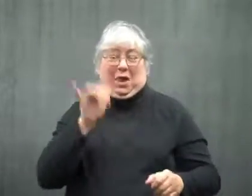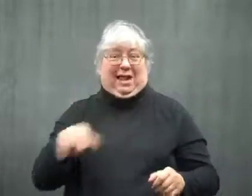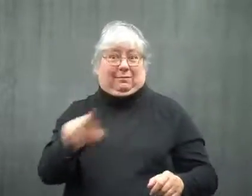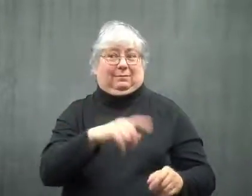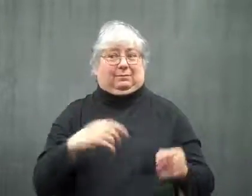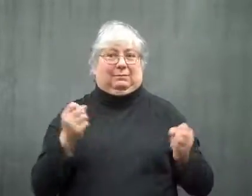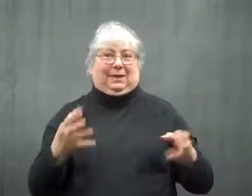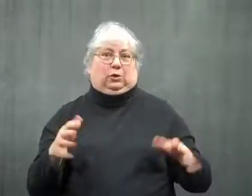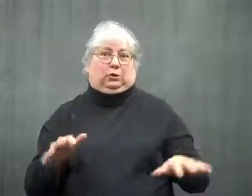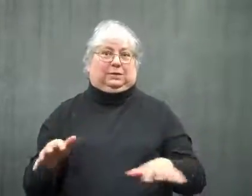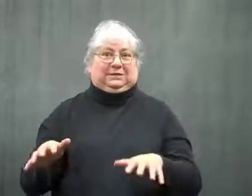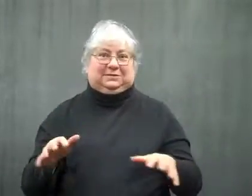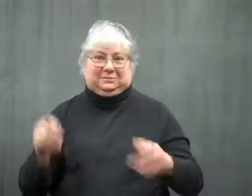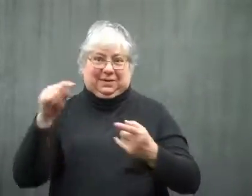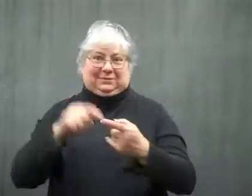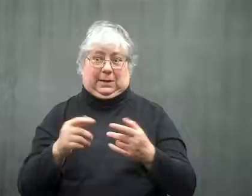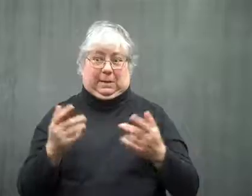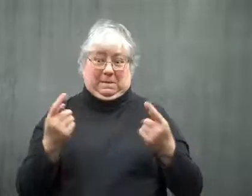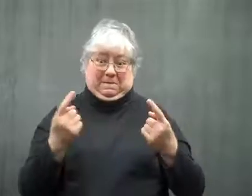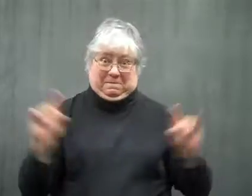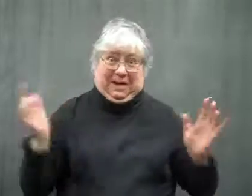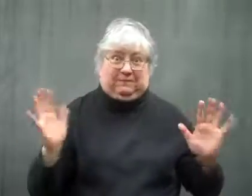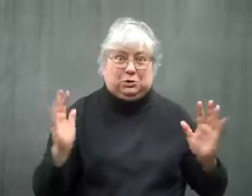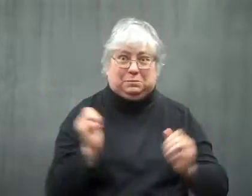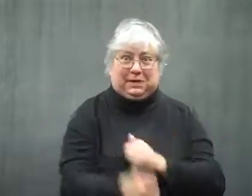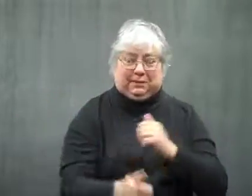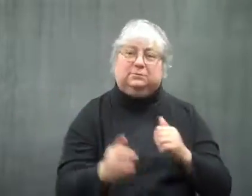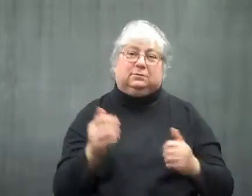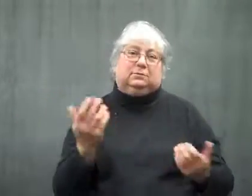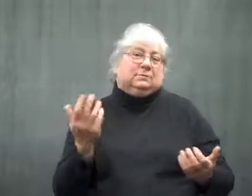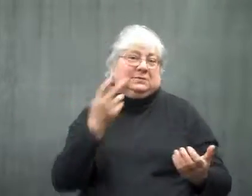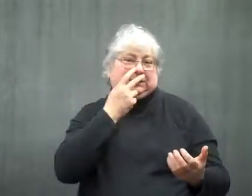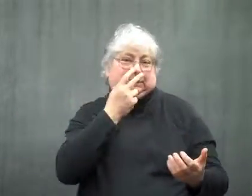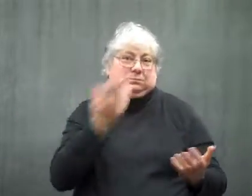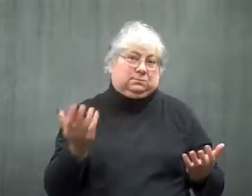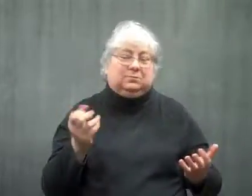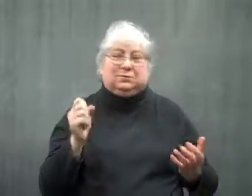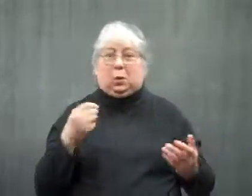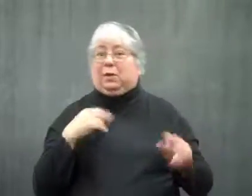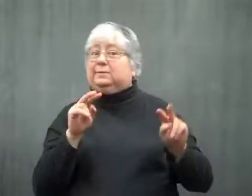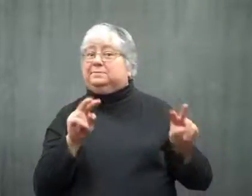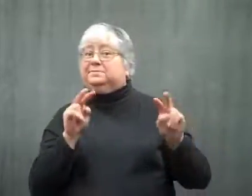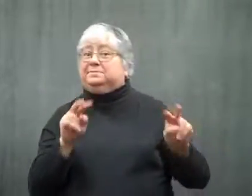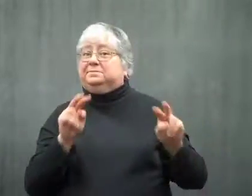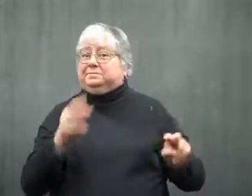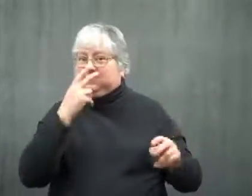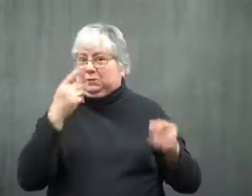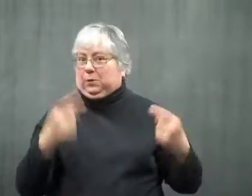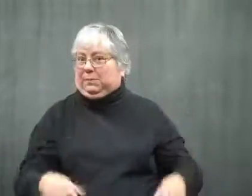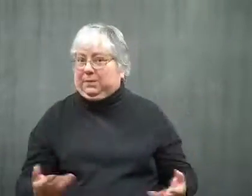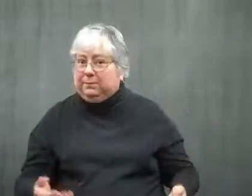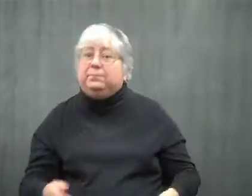It looks like a lot of people will be nervous until it finally passes. We'll see, I'll be watching to see what happens.